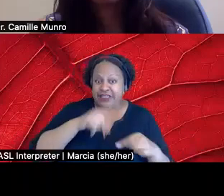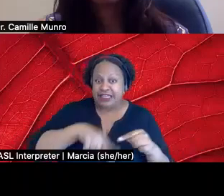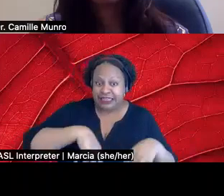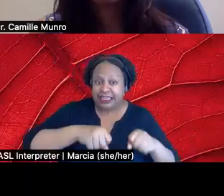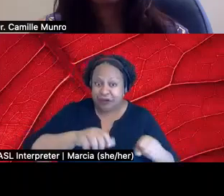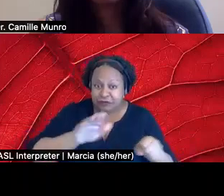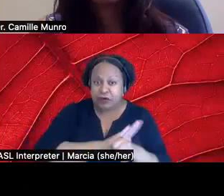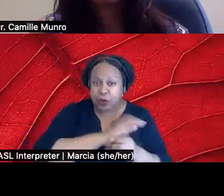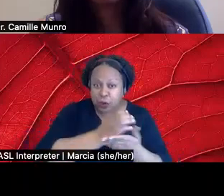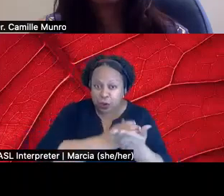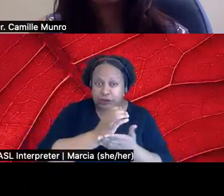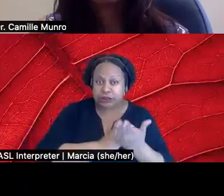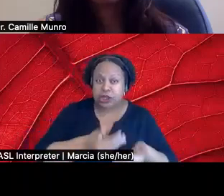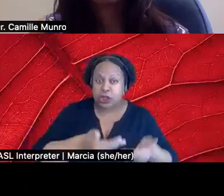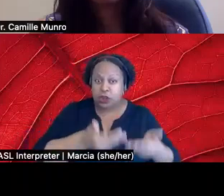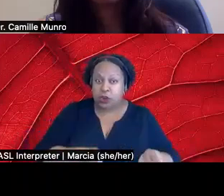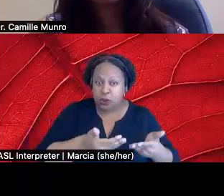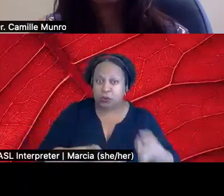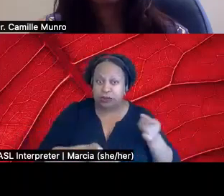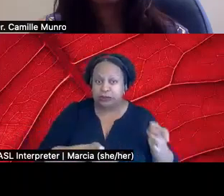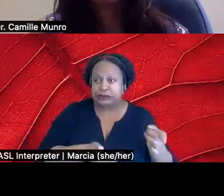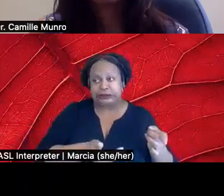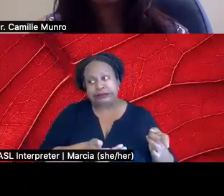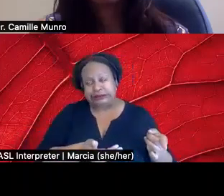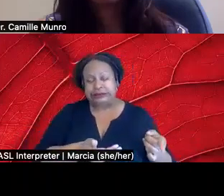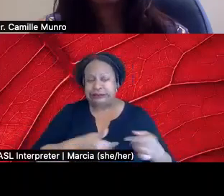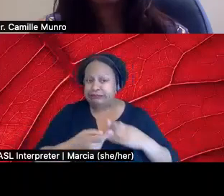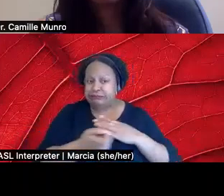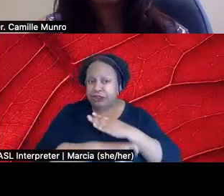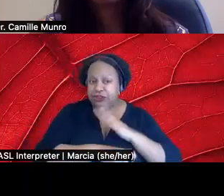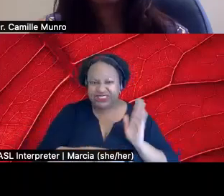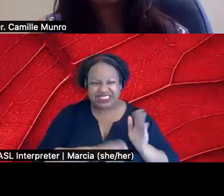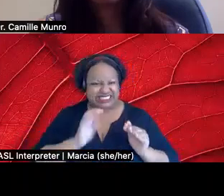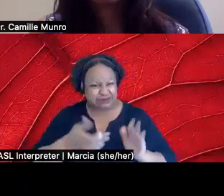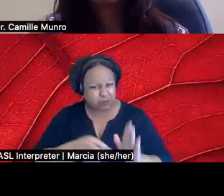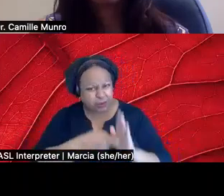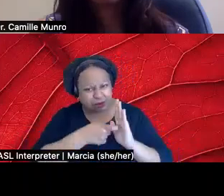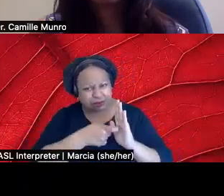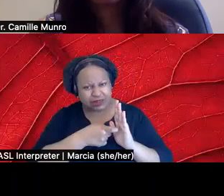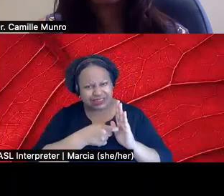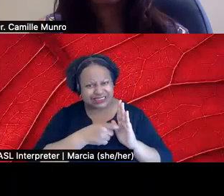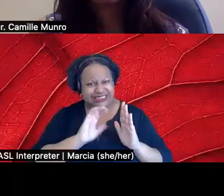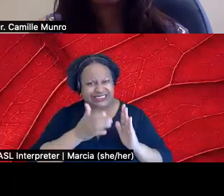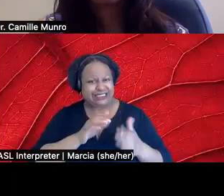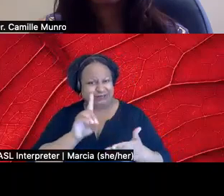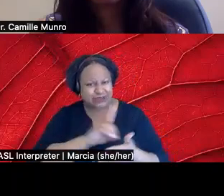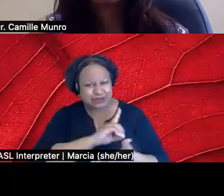These requirements seem to be inherently discriminatory. Any thoughts on this or how to change it?